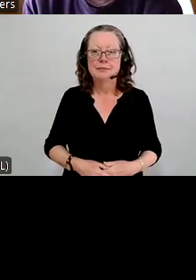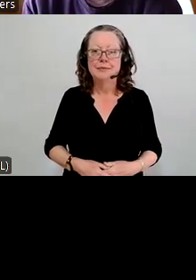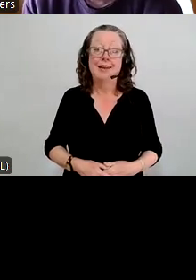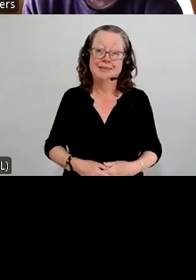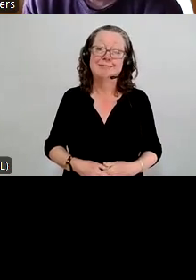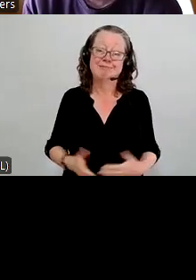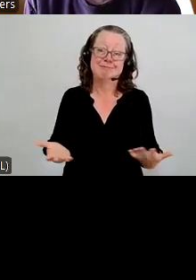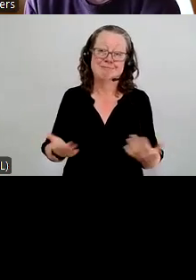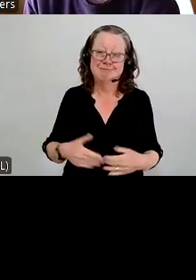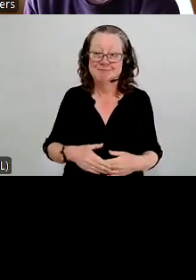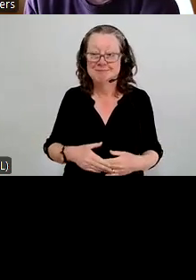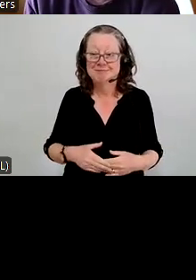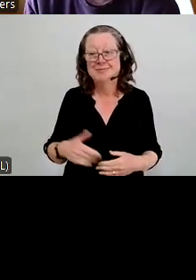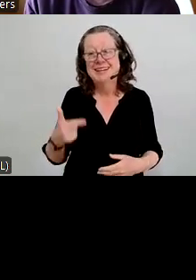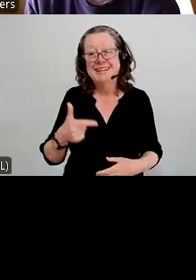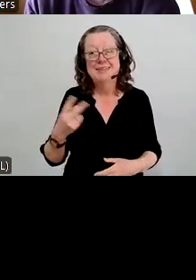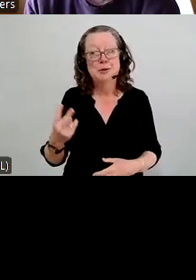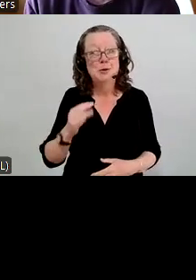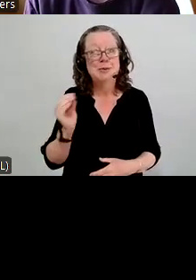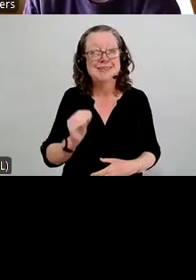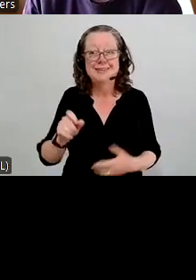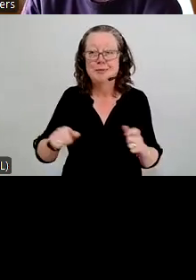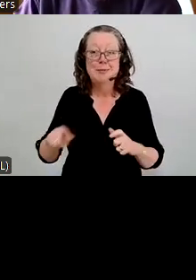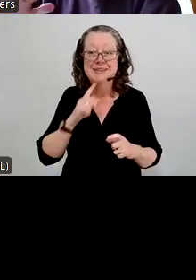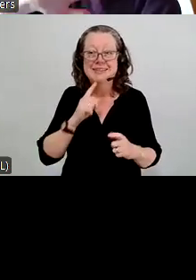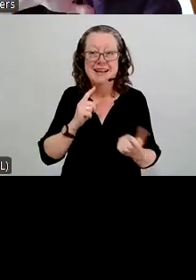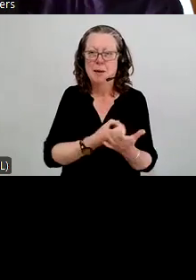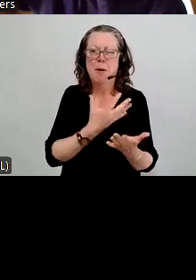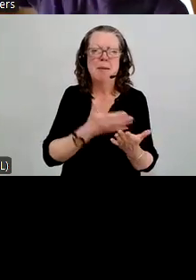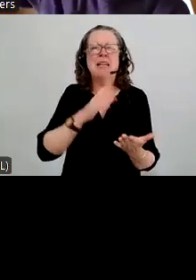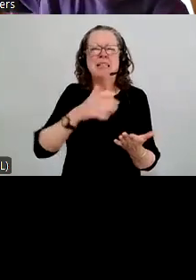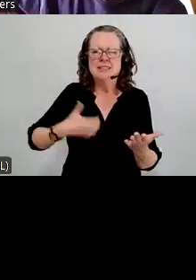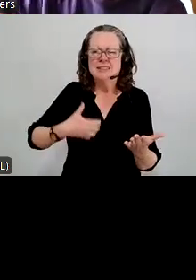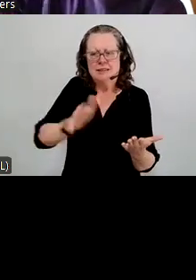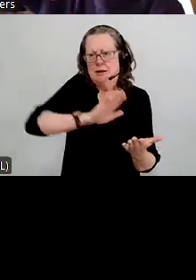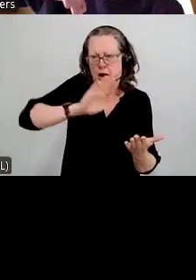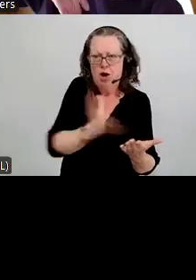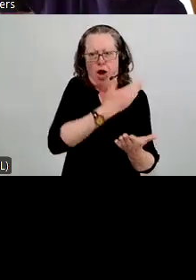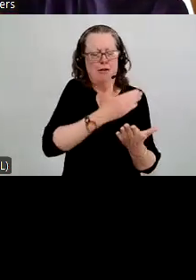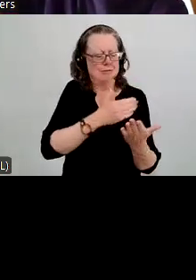72% of you on the call said, "To get rid of the pop-up. I didn't even read it." I'm the same. I'm just like, "Go away.